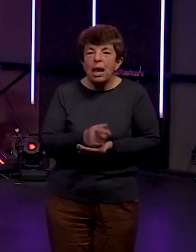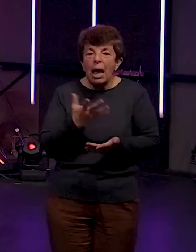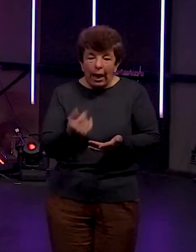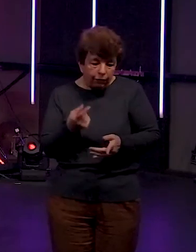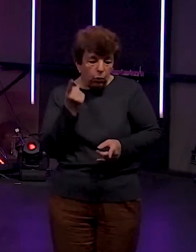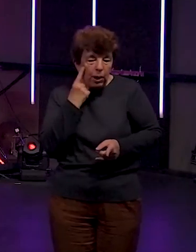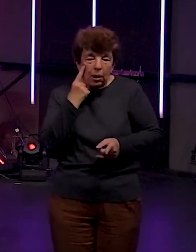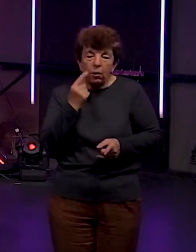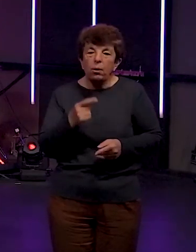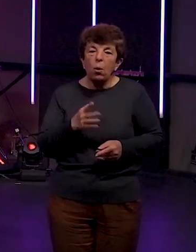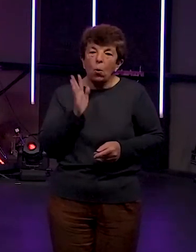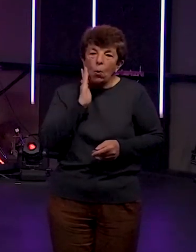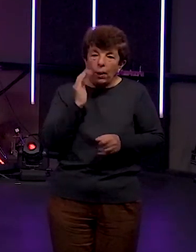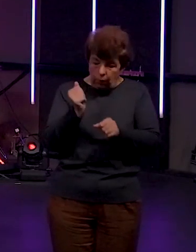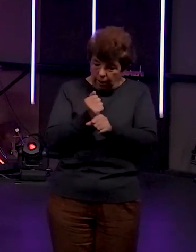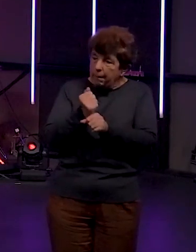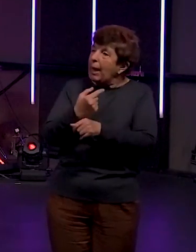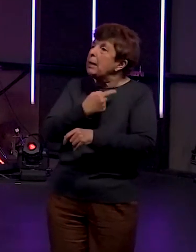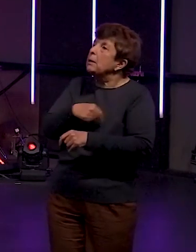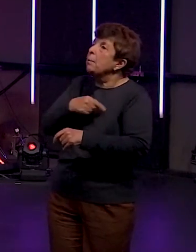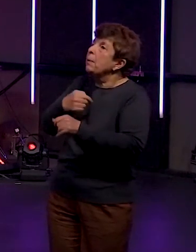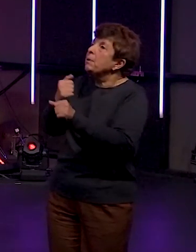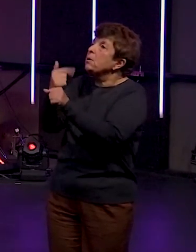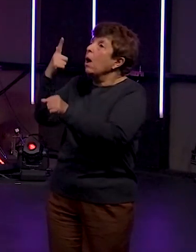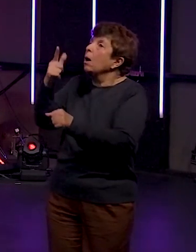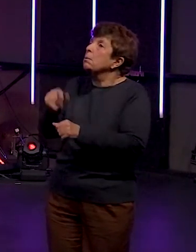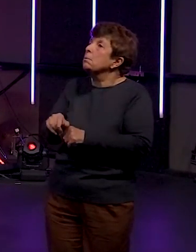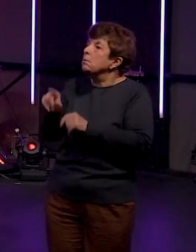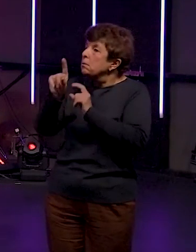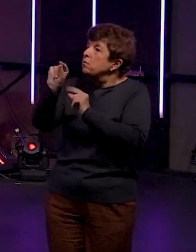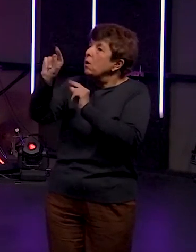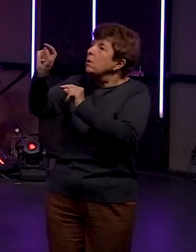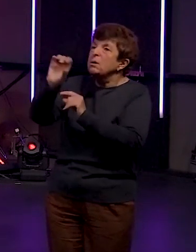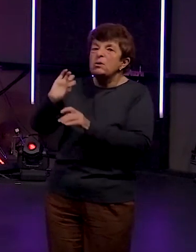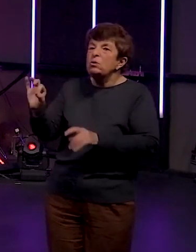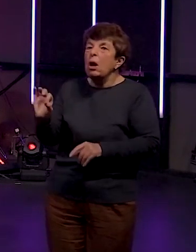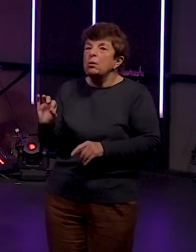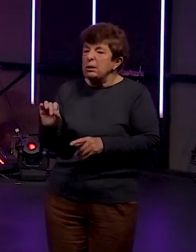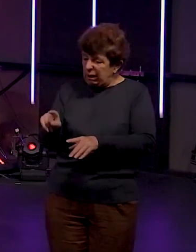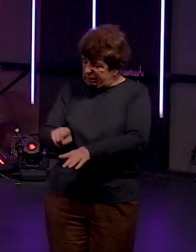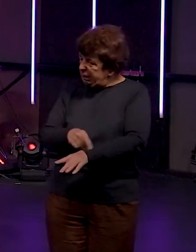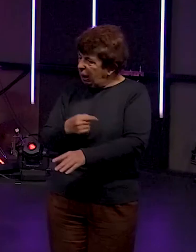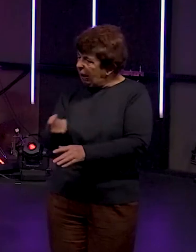that often when we make a commitment to God that it's not too long after making